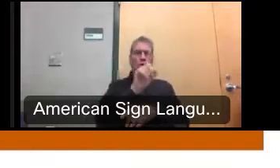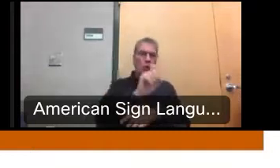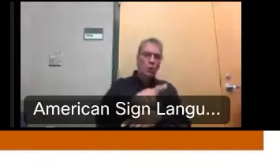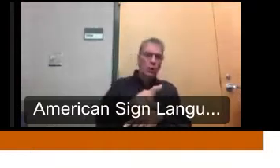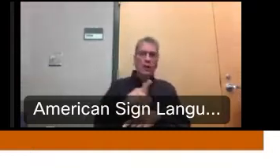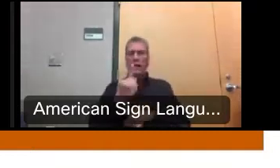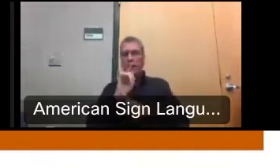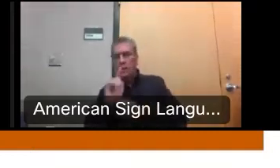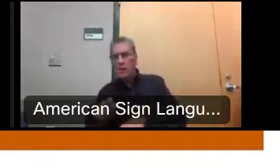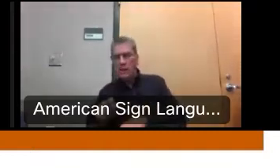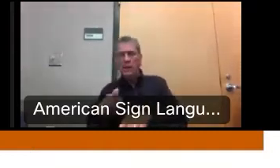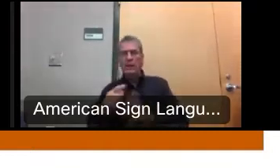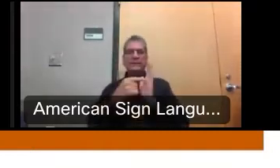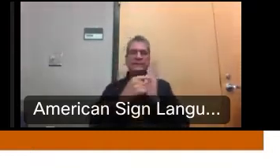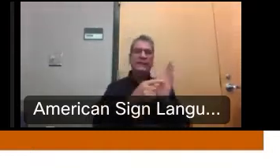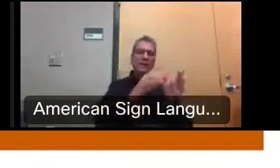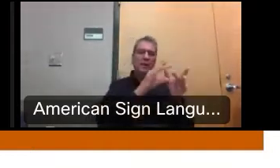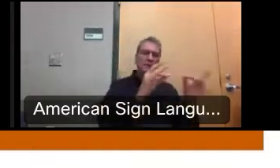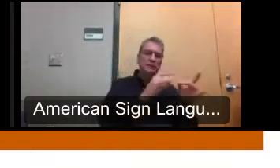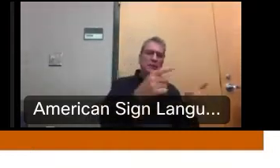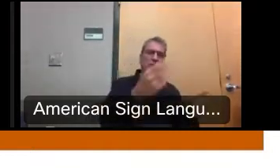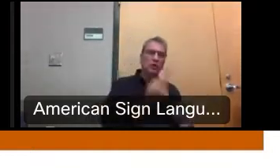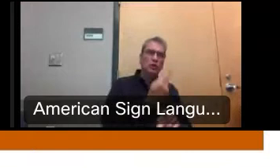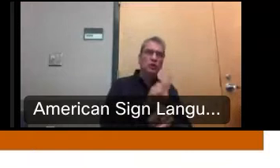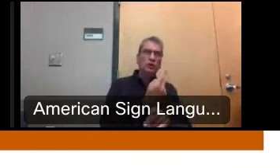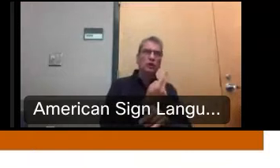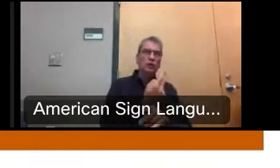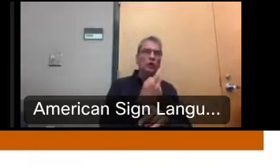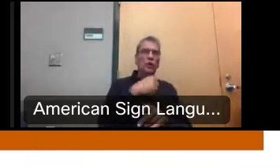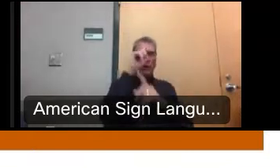Here's a sample like sentence you might use. We were envisioning that these could be turned